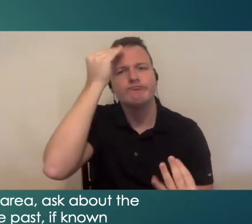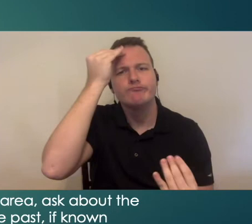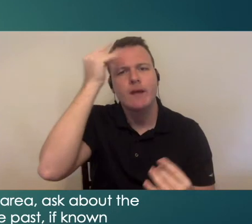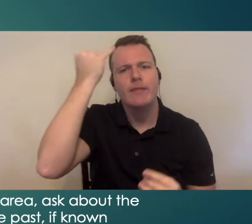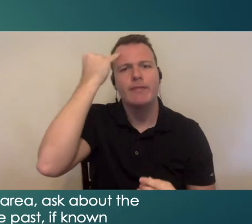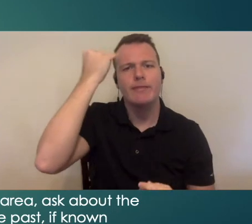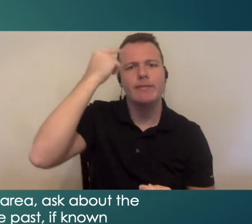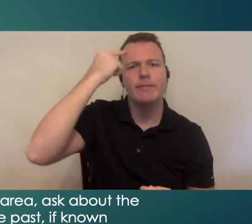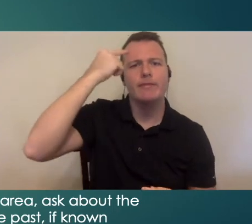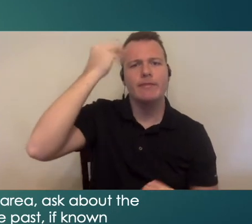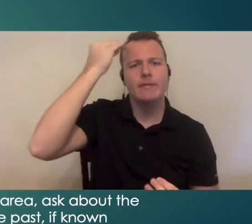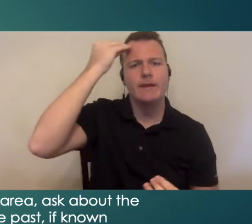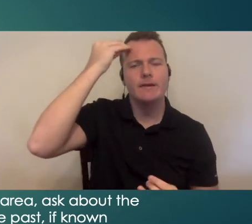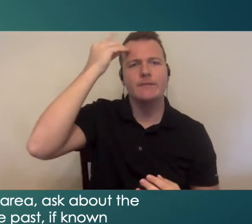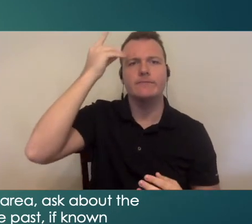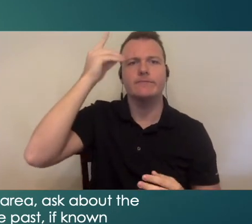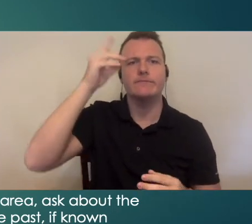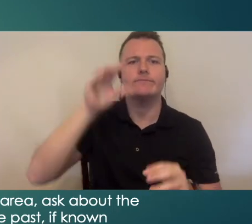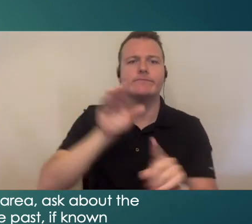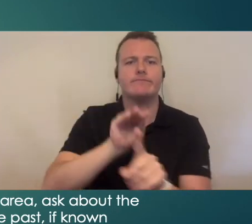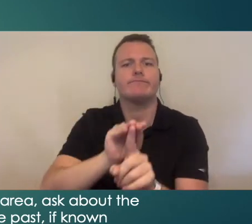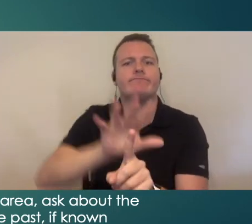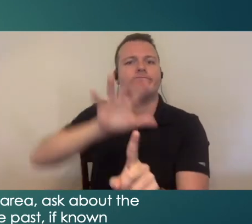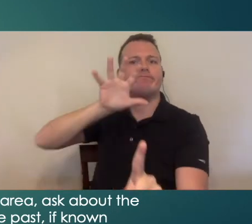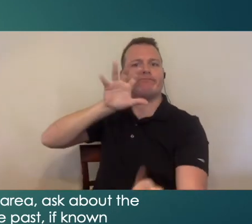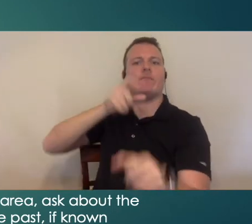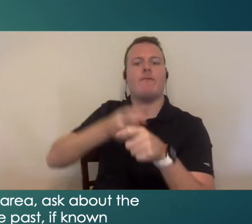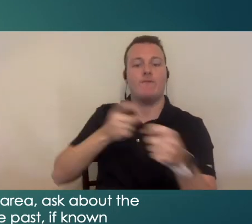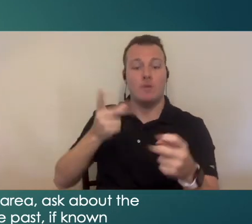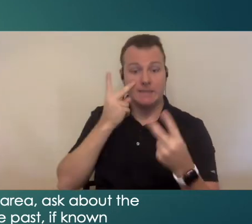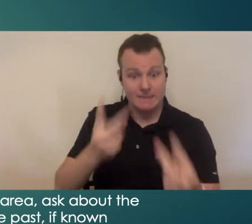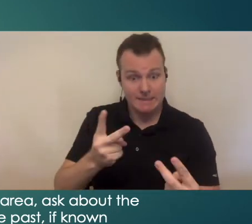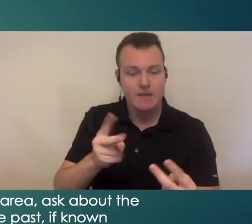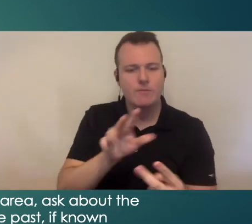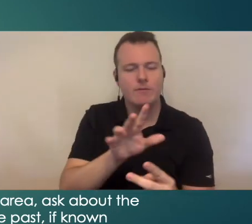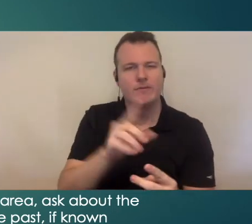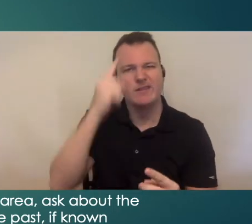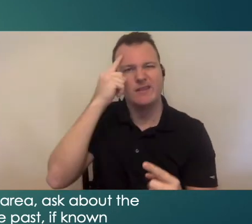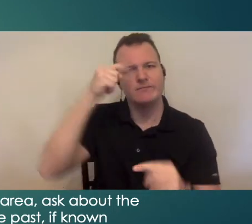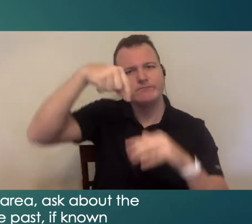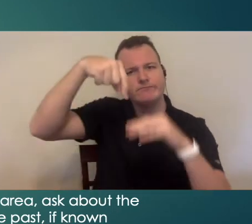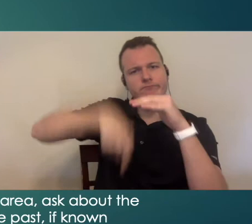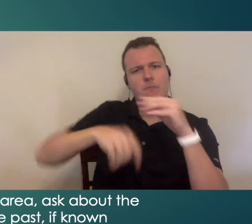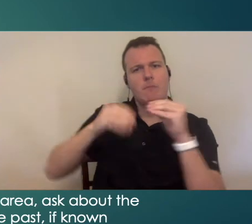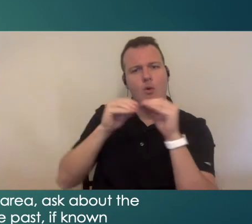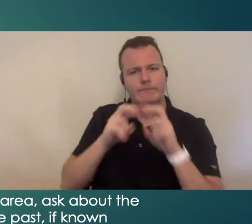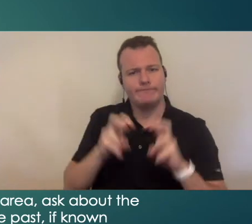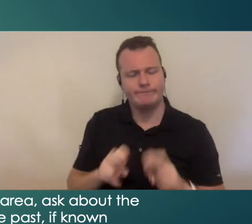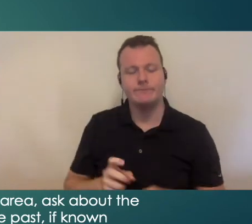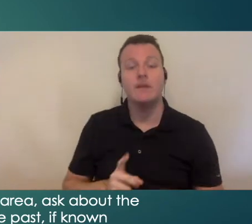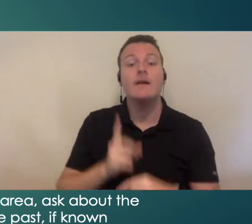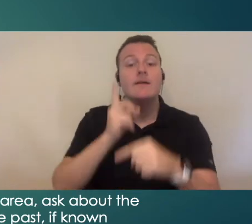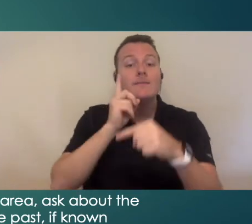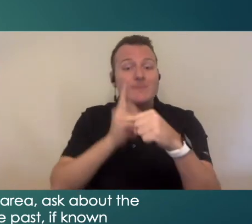just by looking online, and keep in mind as well when you're talking, how you're